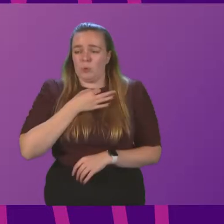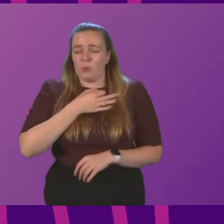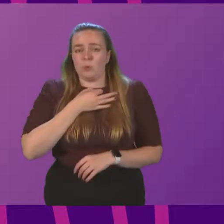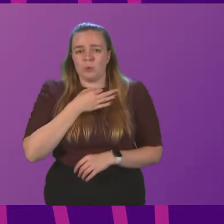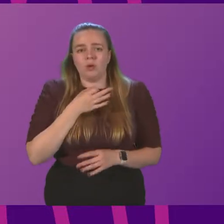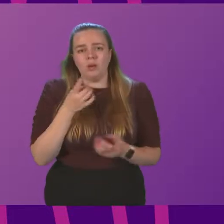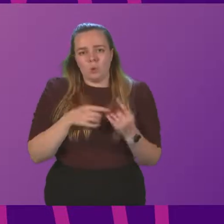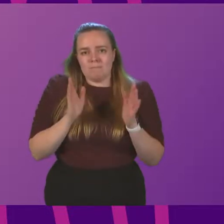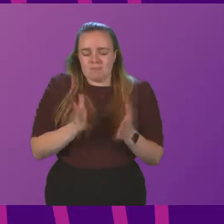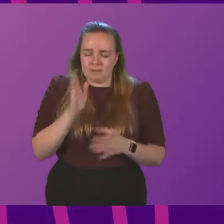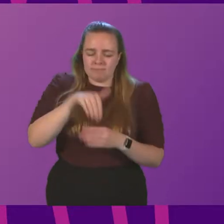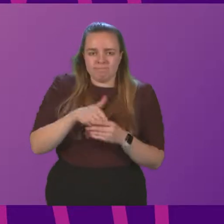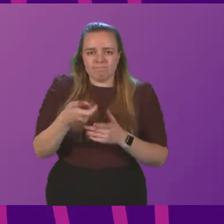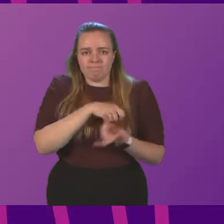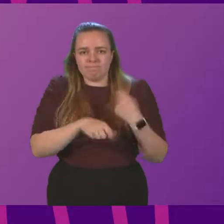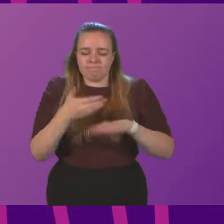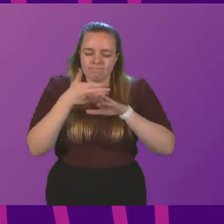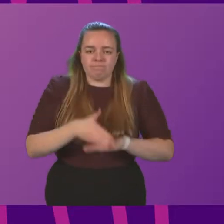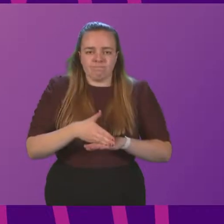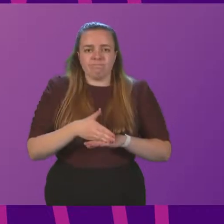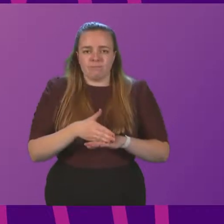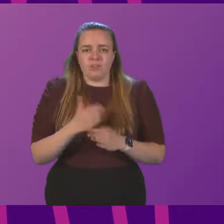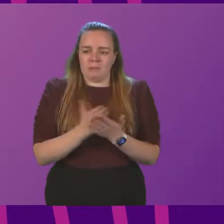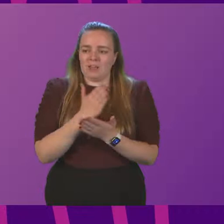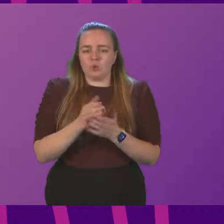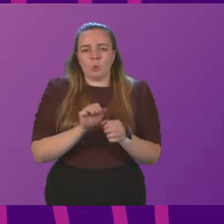need to play our part in helping to keep the virus under control. For that reason,